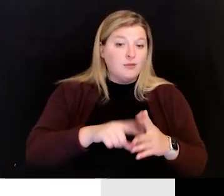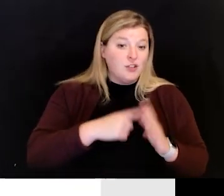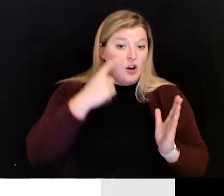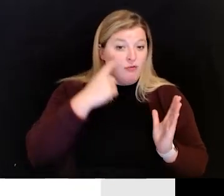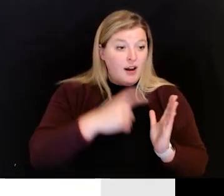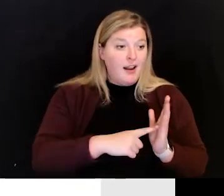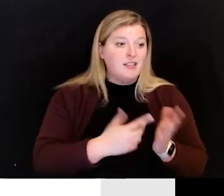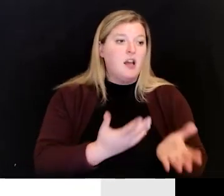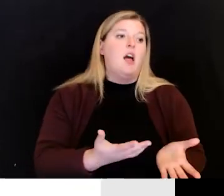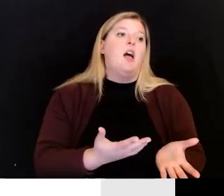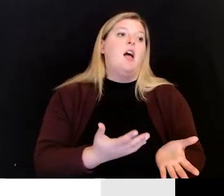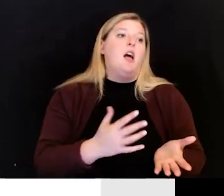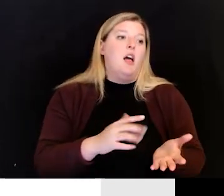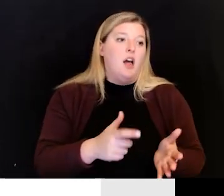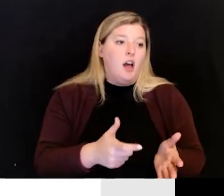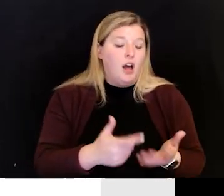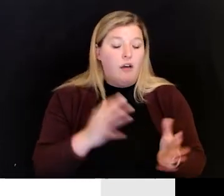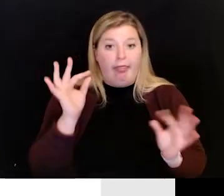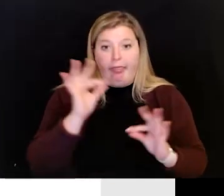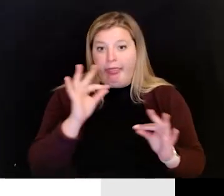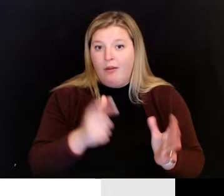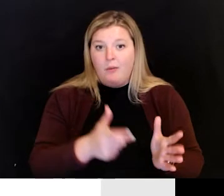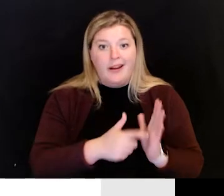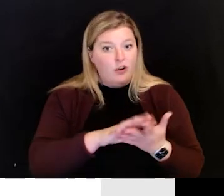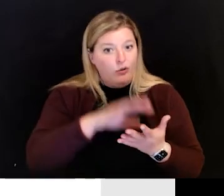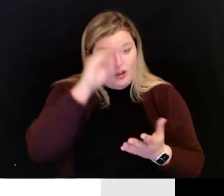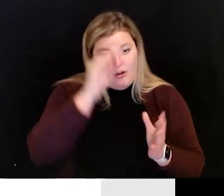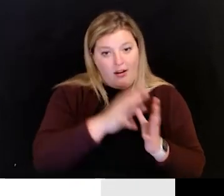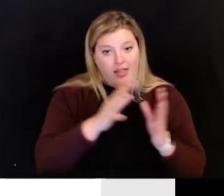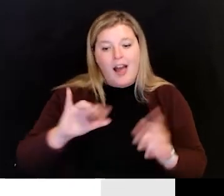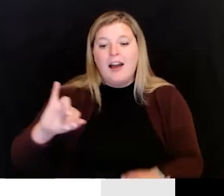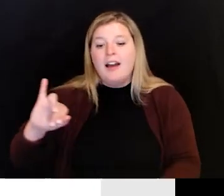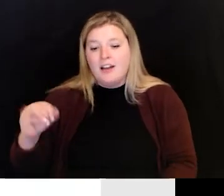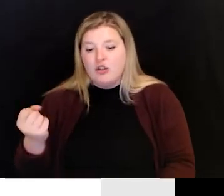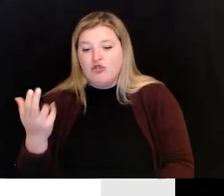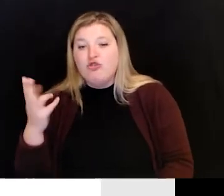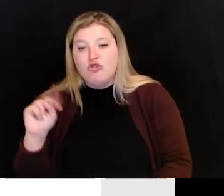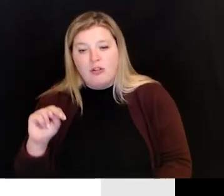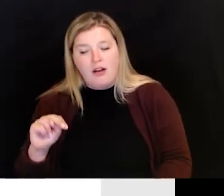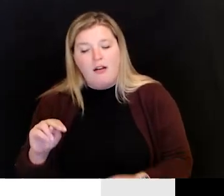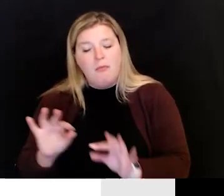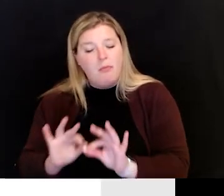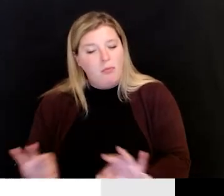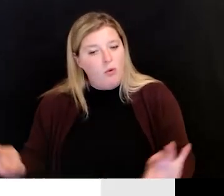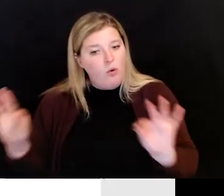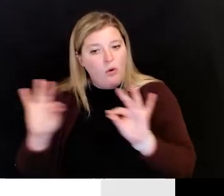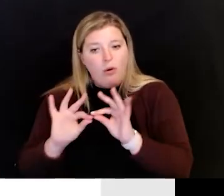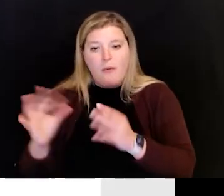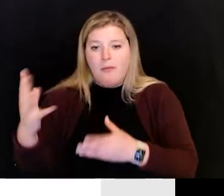John was absolutely critical in that whole process. He was very patient and persistent